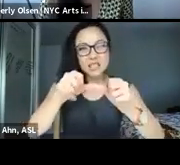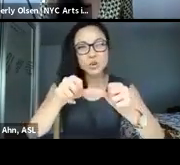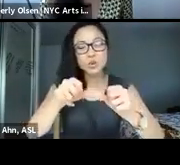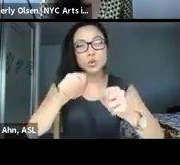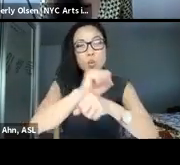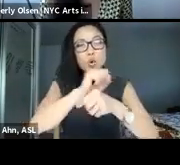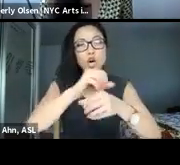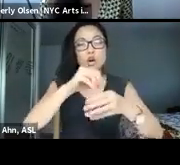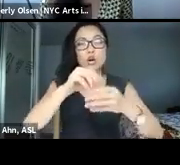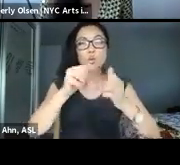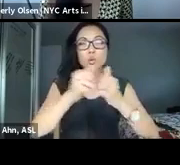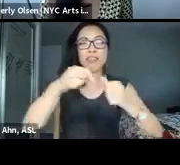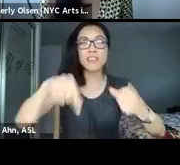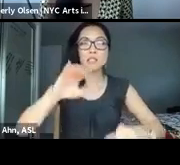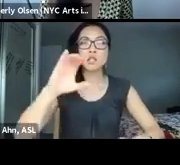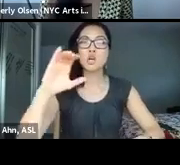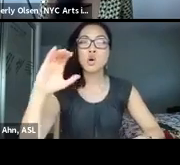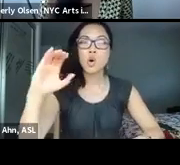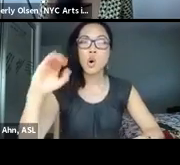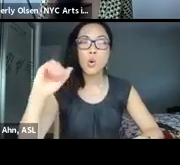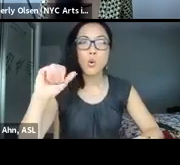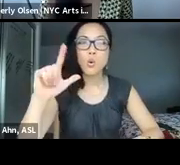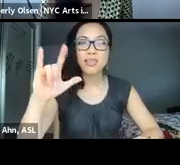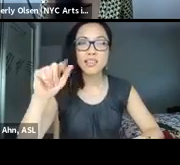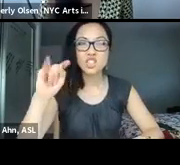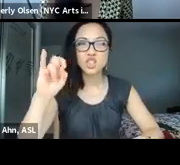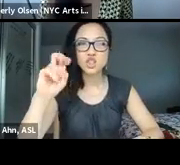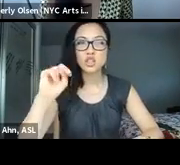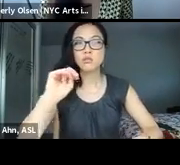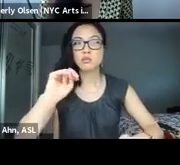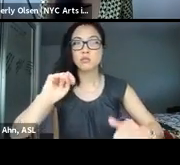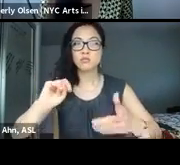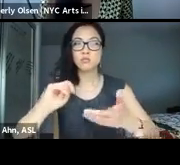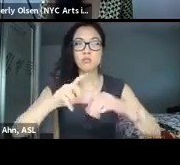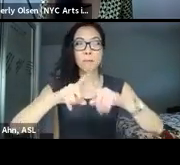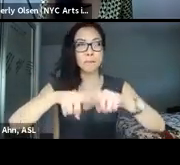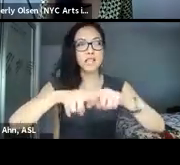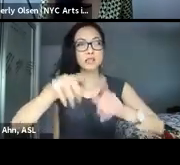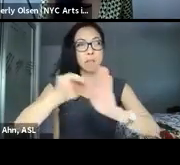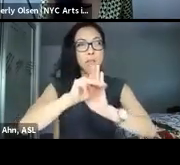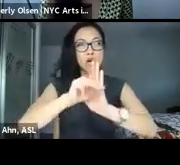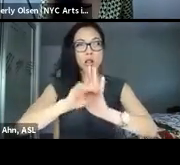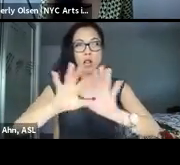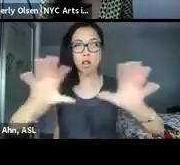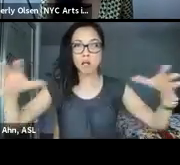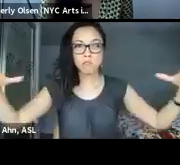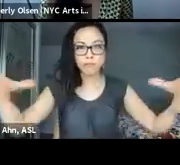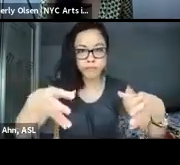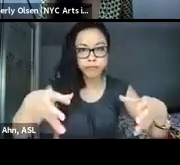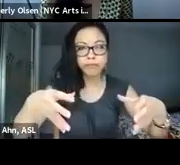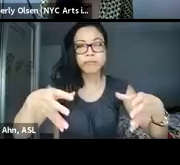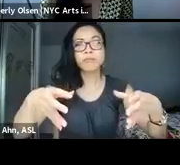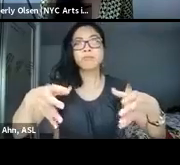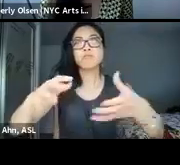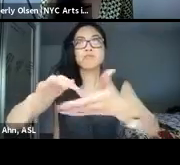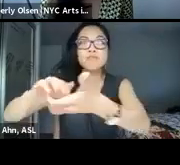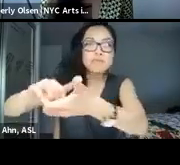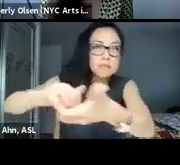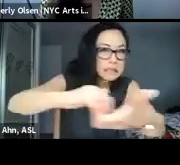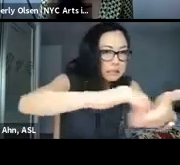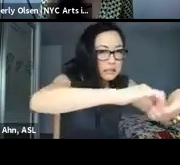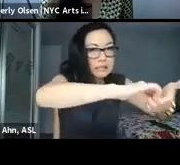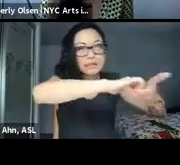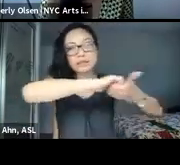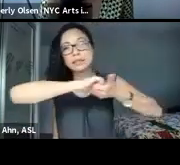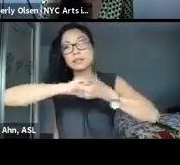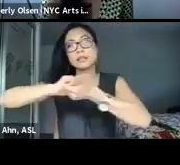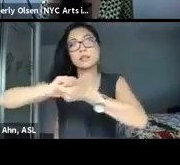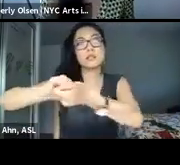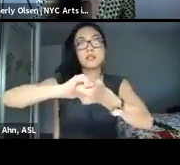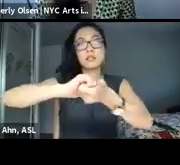has revealed and you know, Sidney in our Facebook Live last week said something that was really